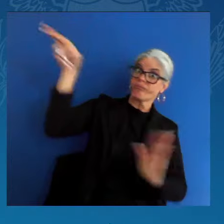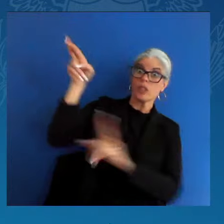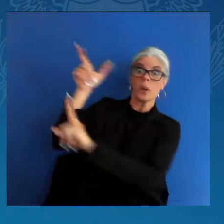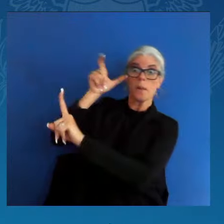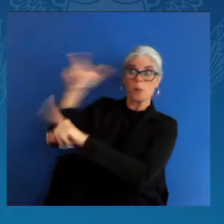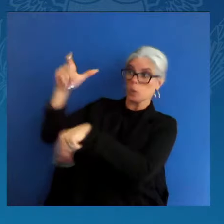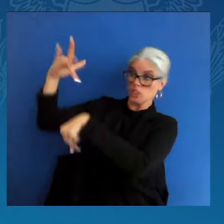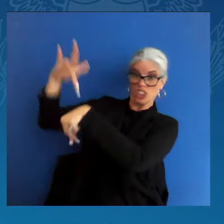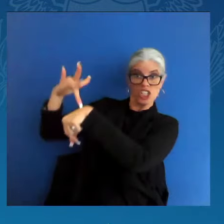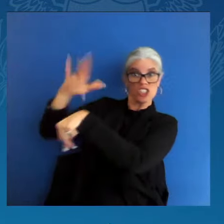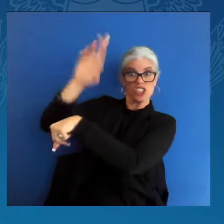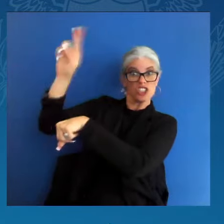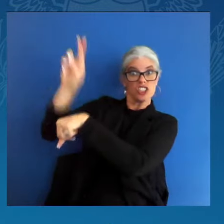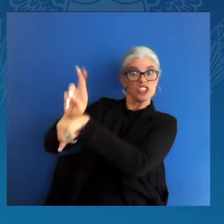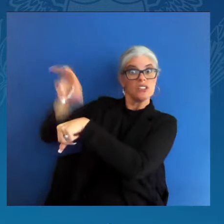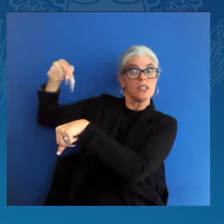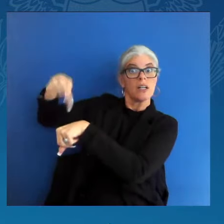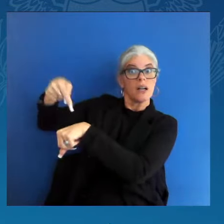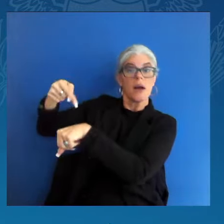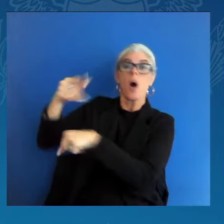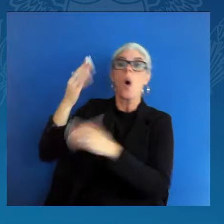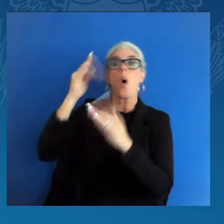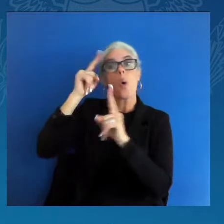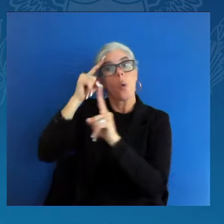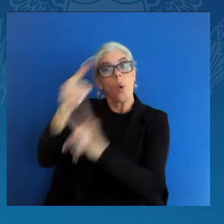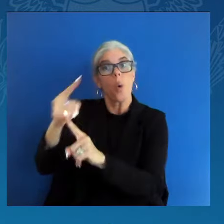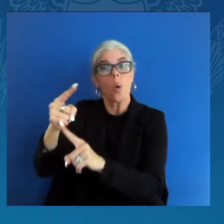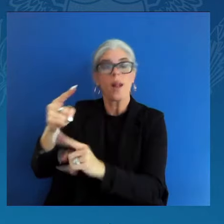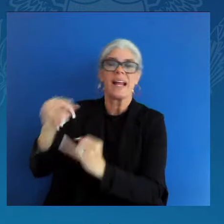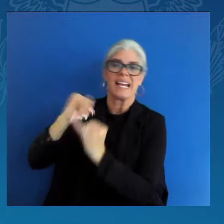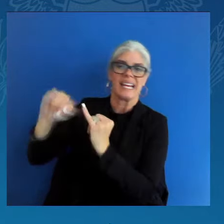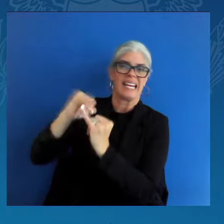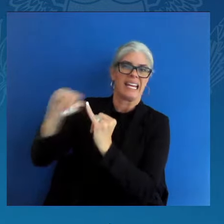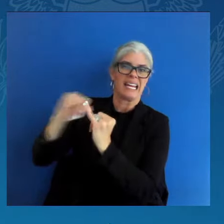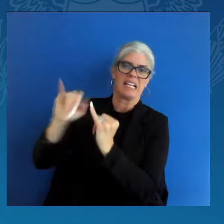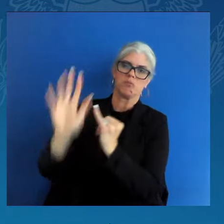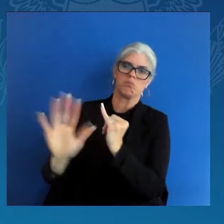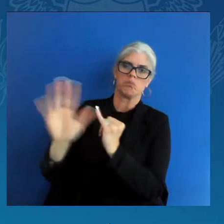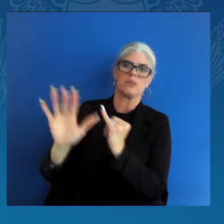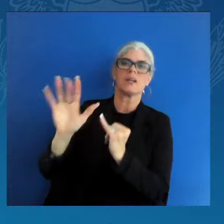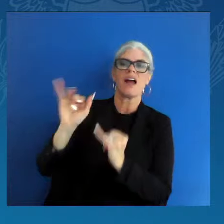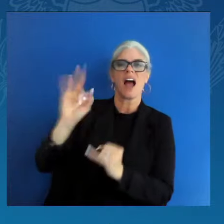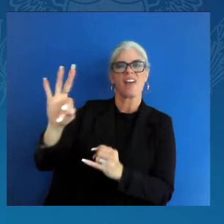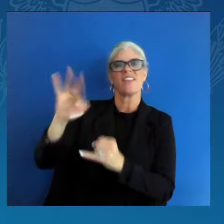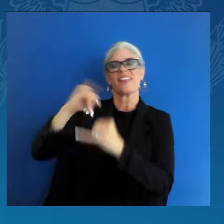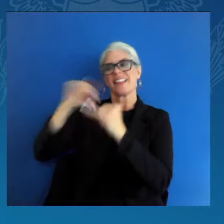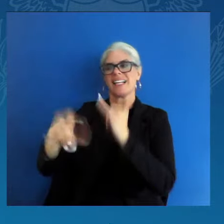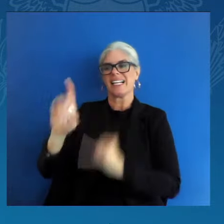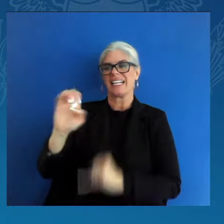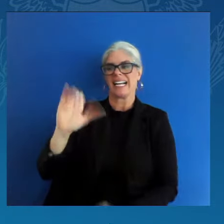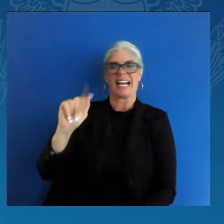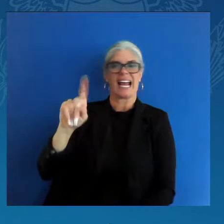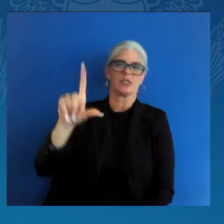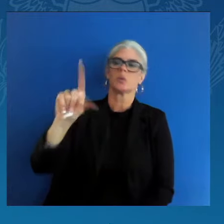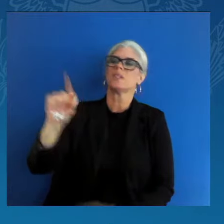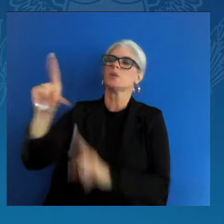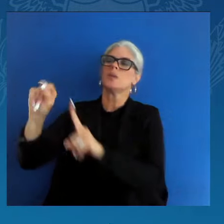for coming and thank the council for your participation. I also want to thank the National Space Council executive director Chirag Parikh,